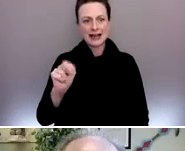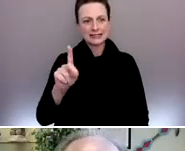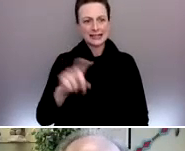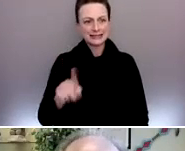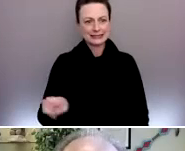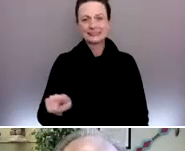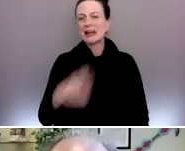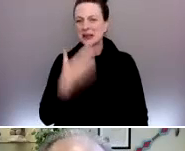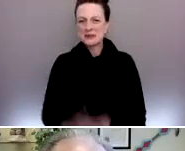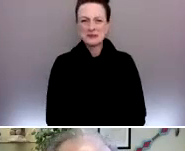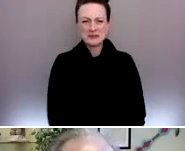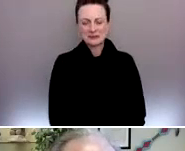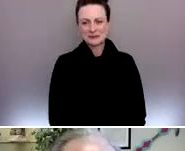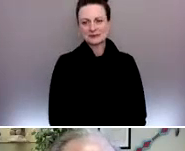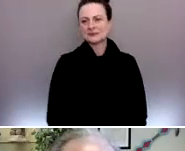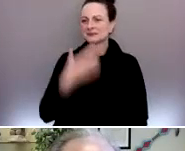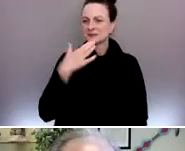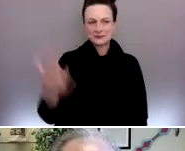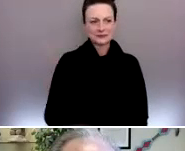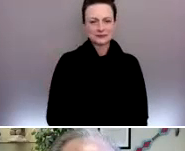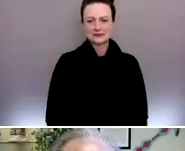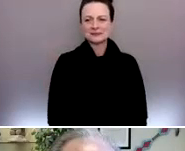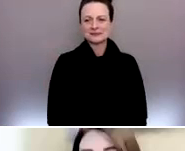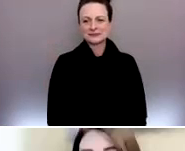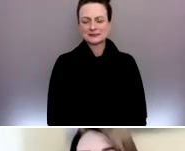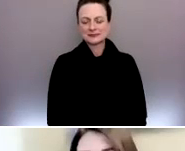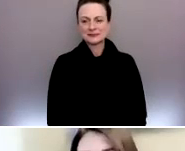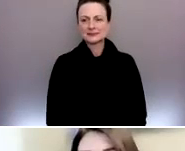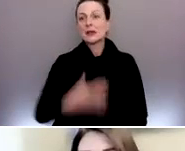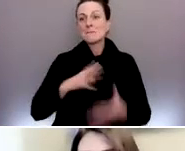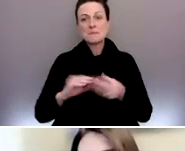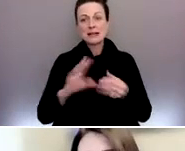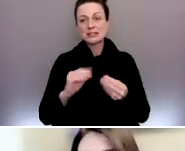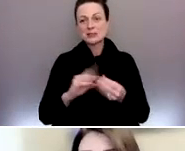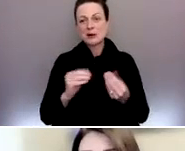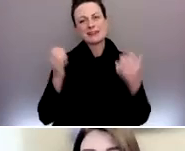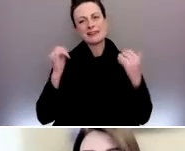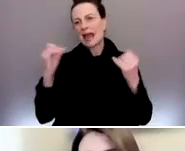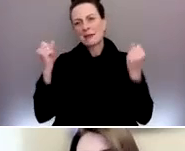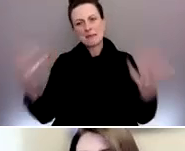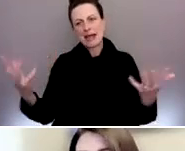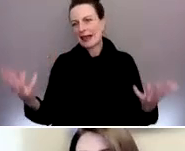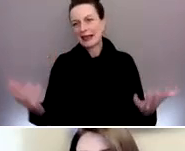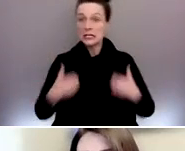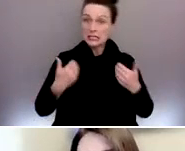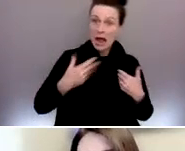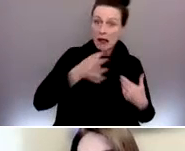Thank you. My story is not unlike many others, young parents, with limited means,